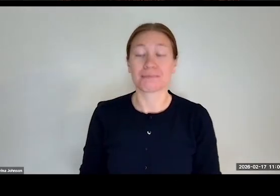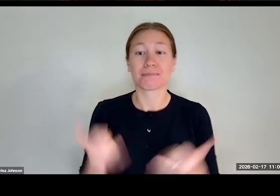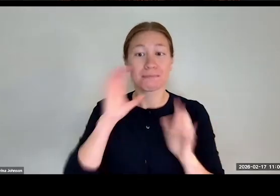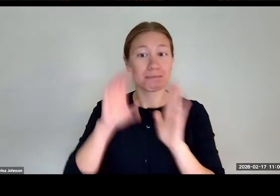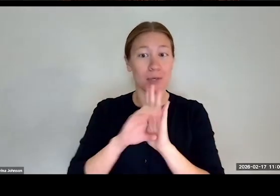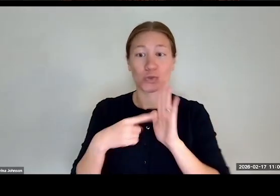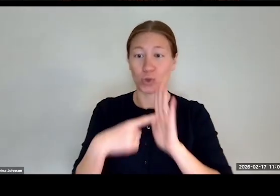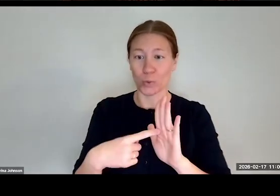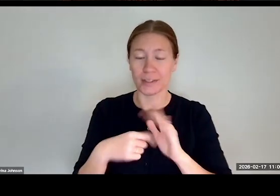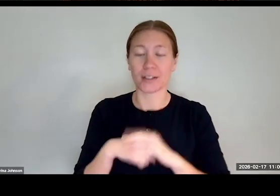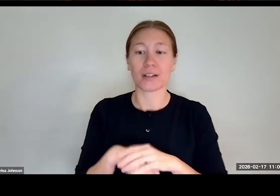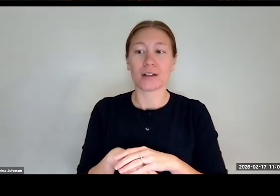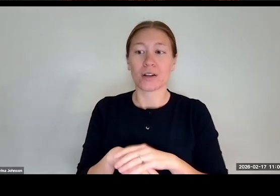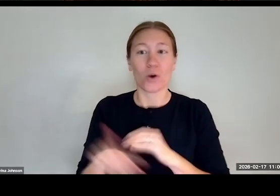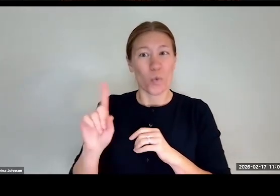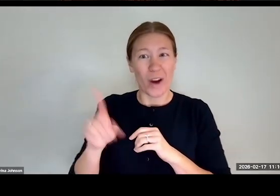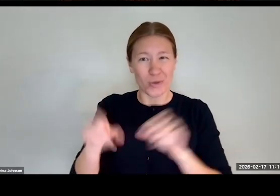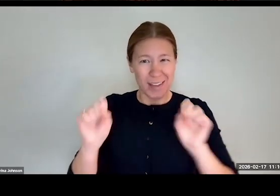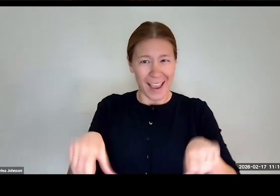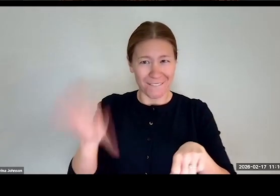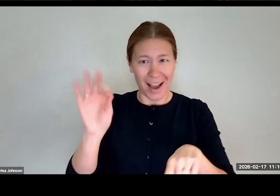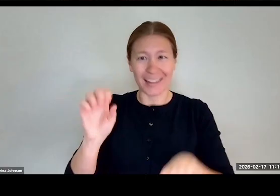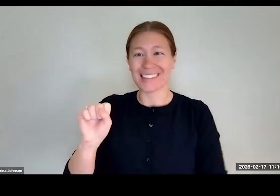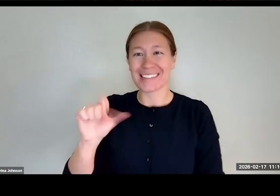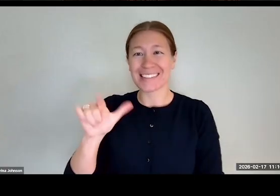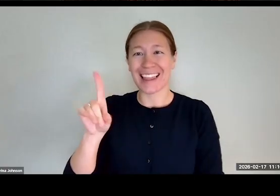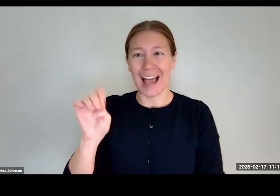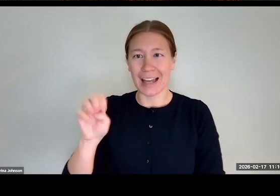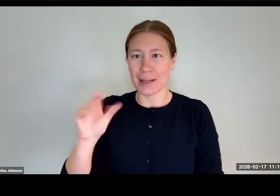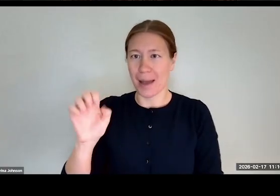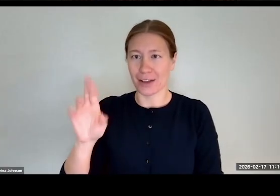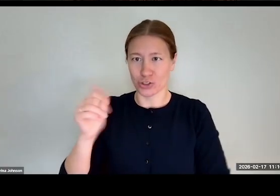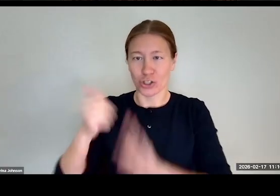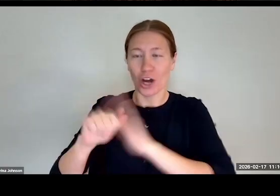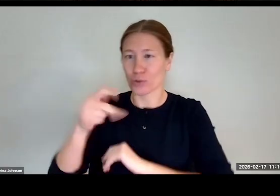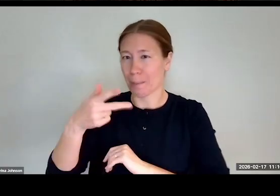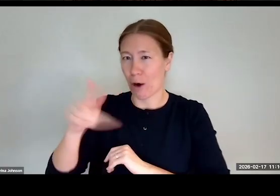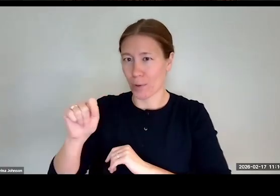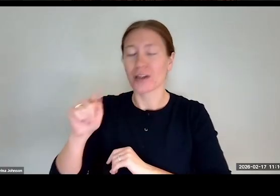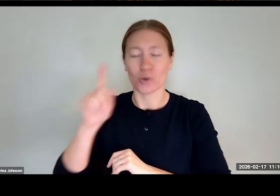where you can find the slide master function inside of PowerPoint and we're also going to take a look at that together in real time today during the demo.